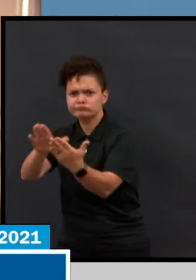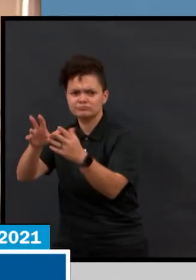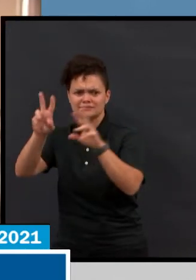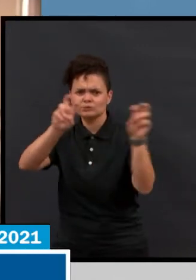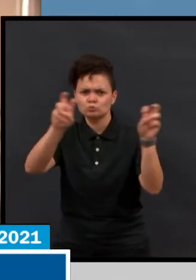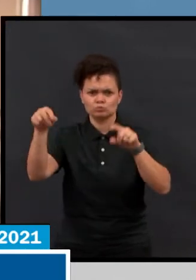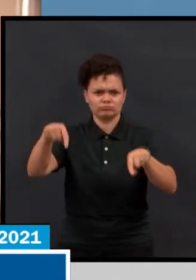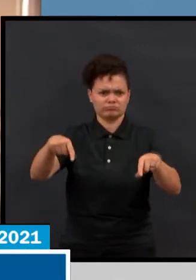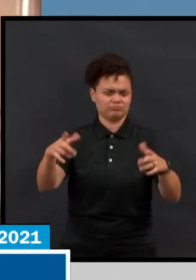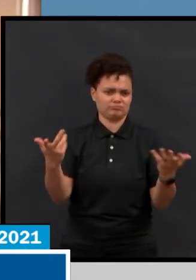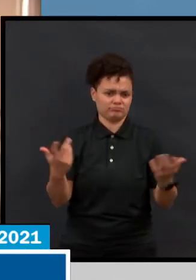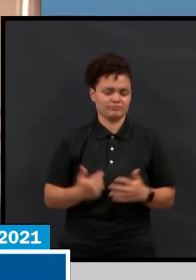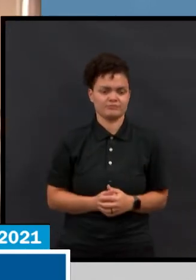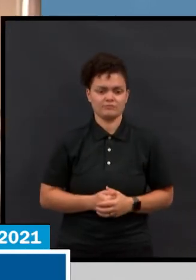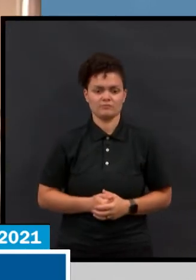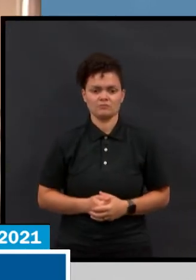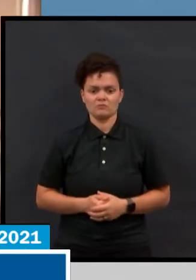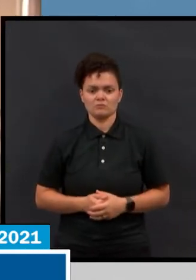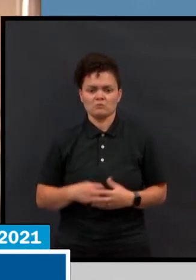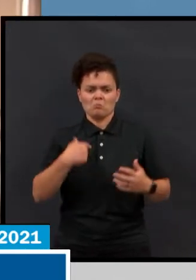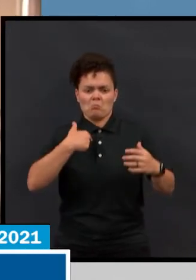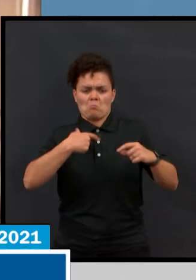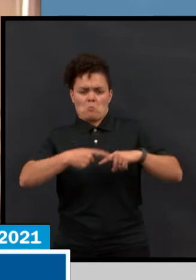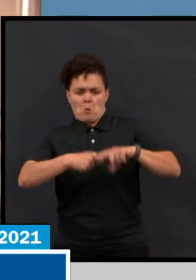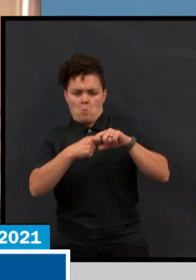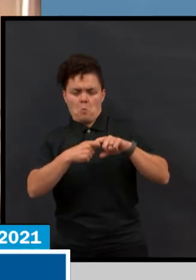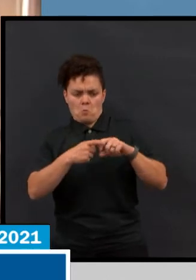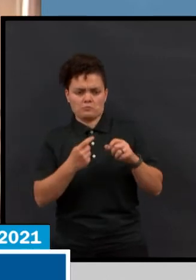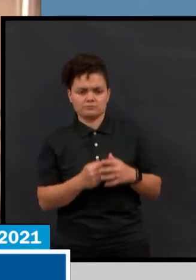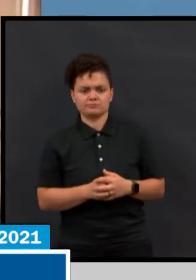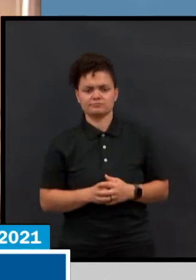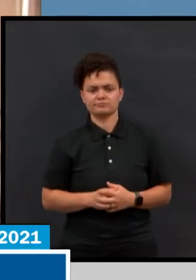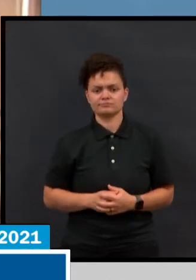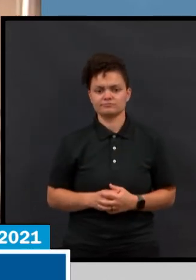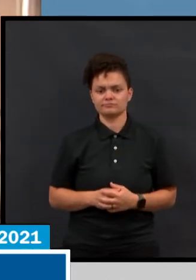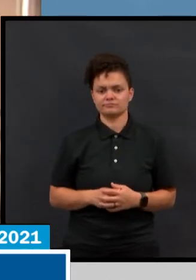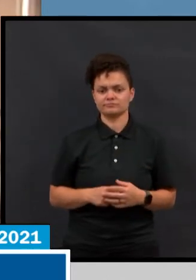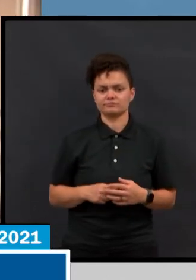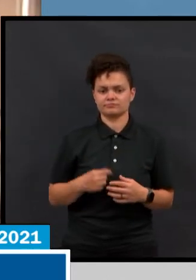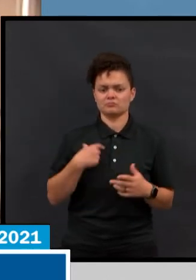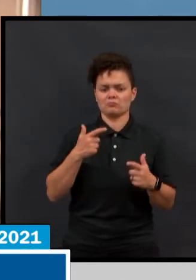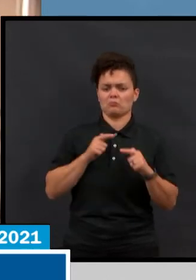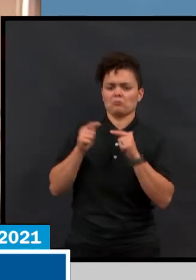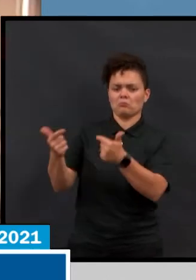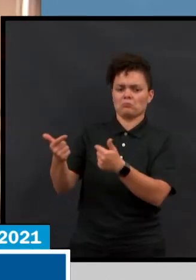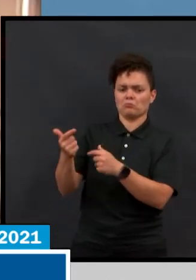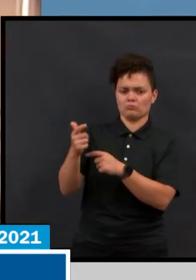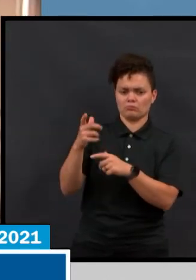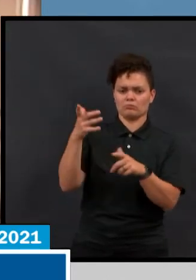my pleasure to introduce commander kathy bancroft who leads the women and men in police district 2